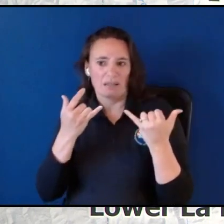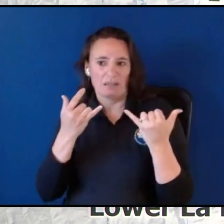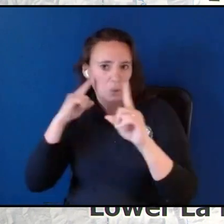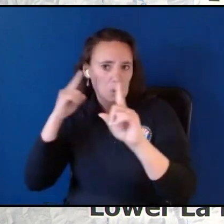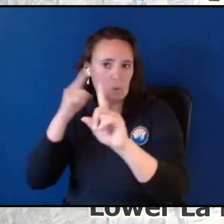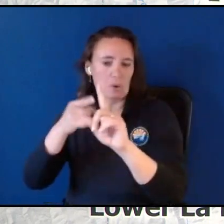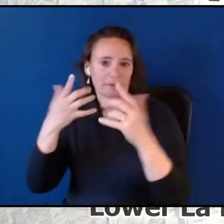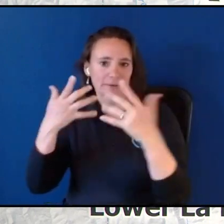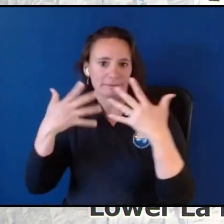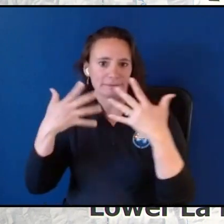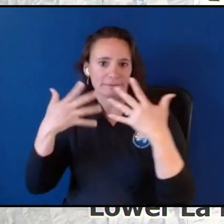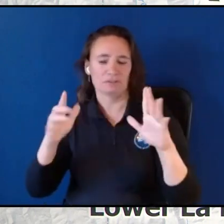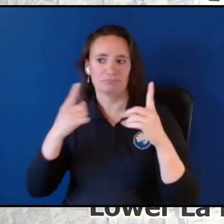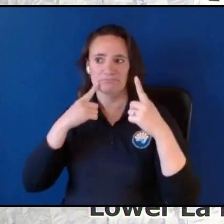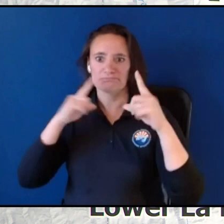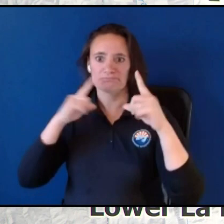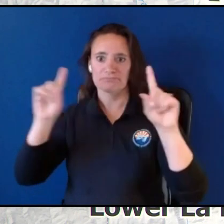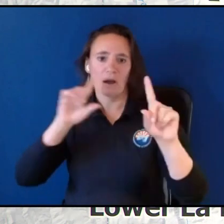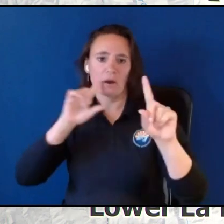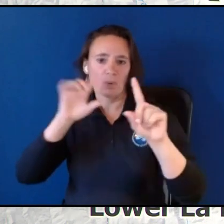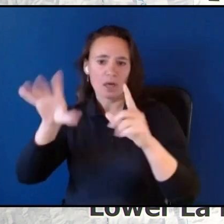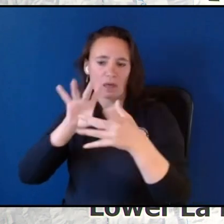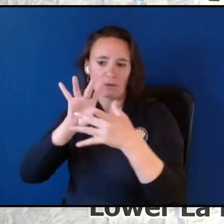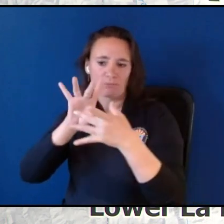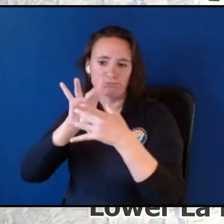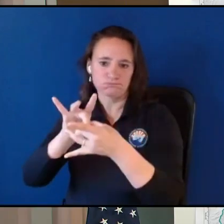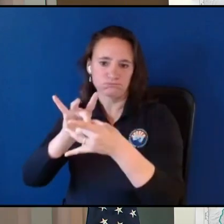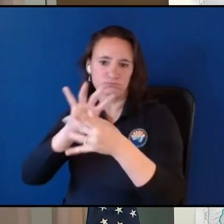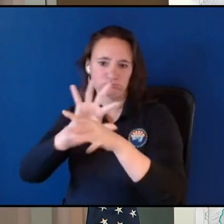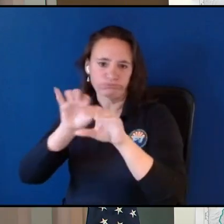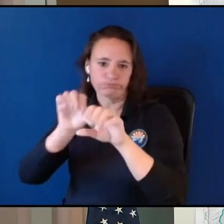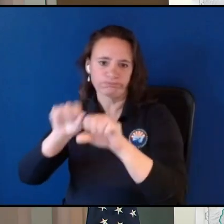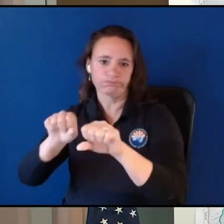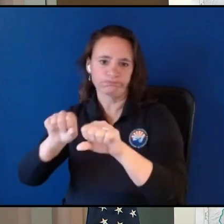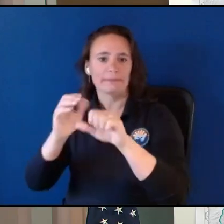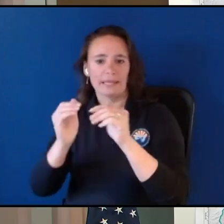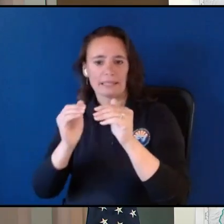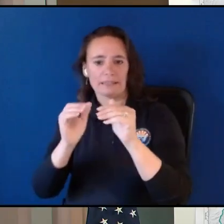can start pushing our resources up to the north. Moving up north into